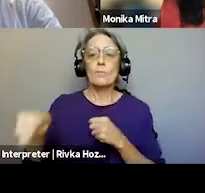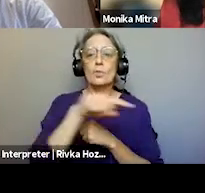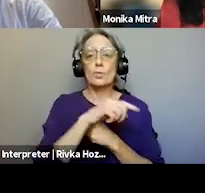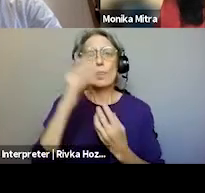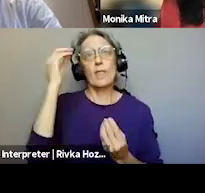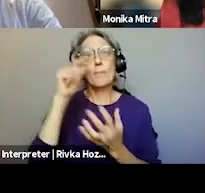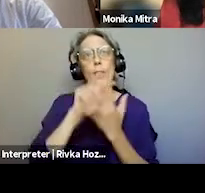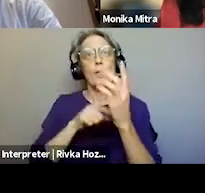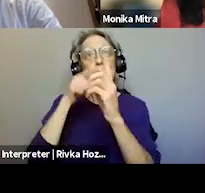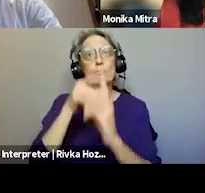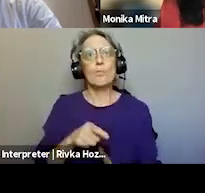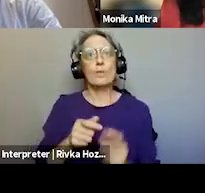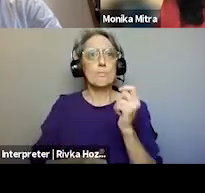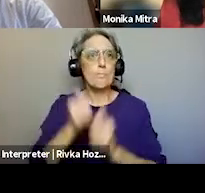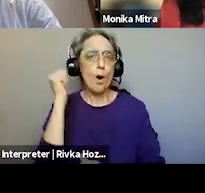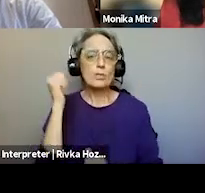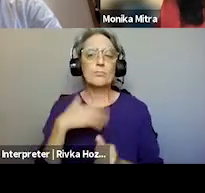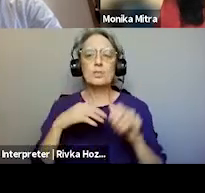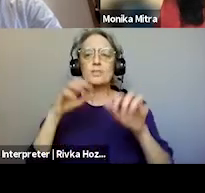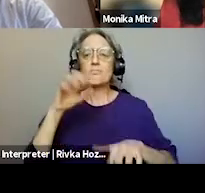And while you’re doing that, while we wait for those to come in,